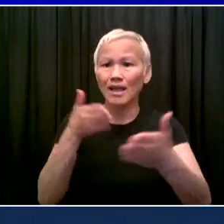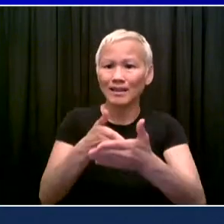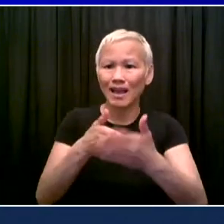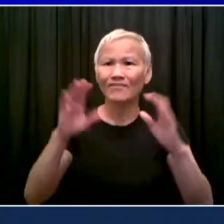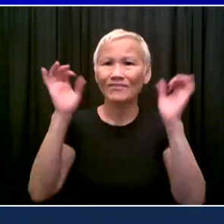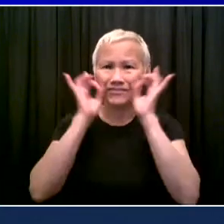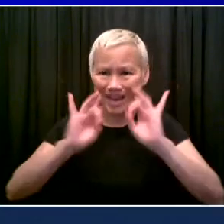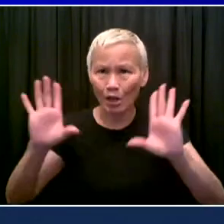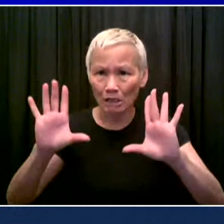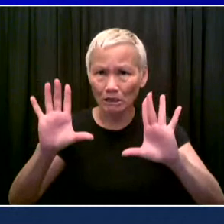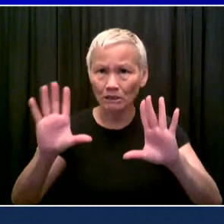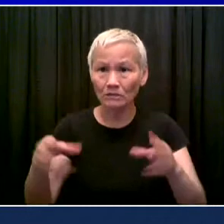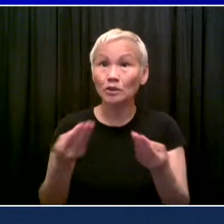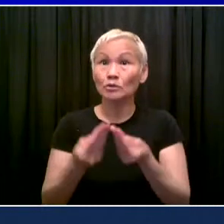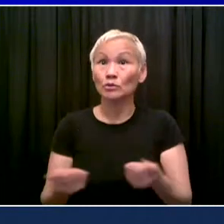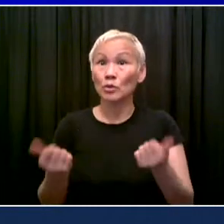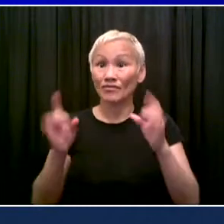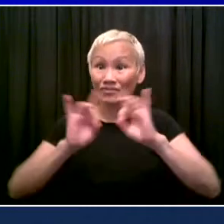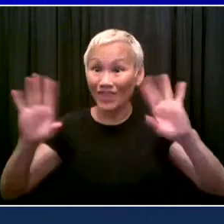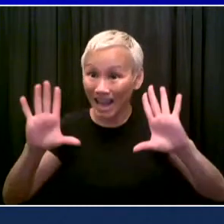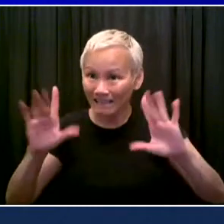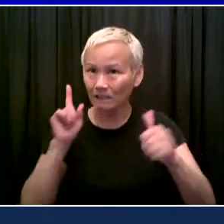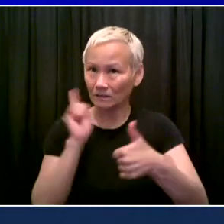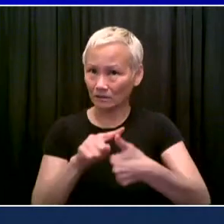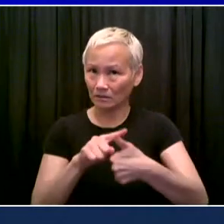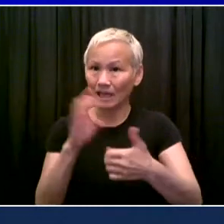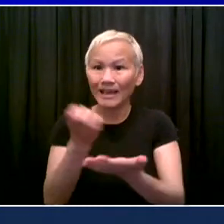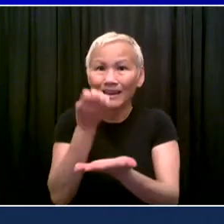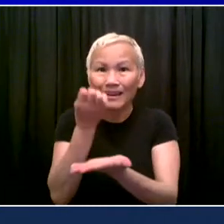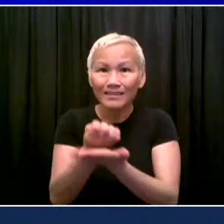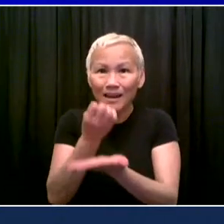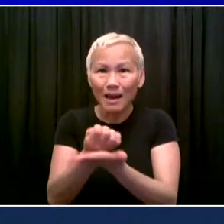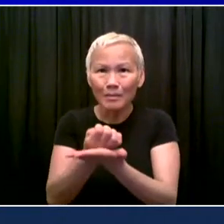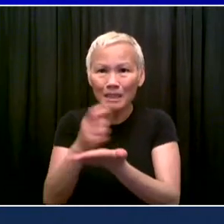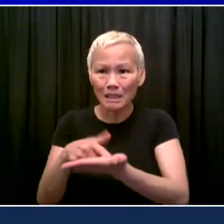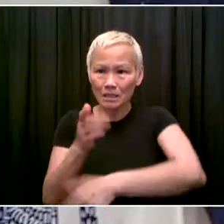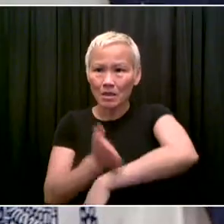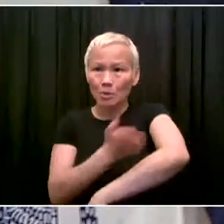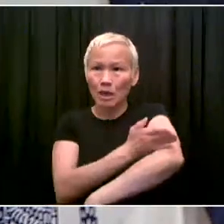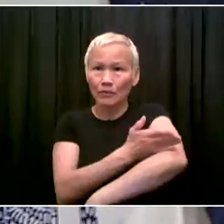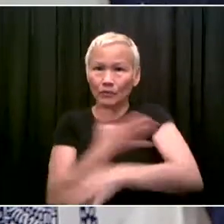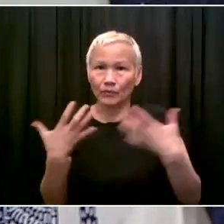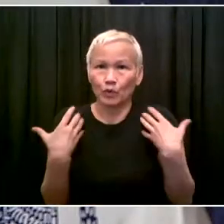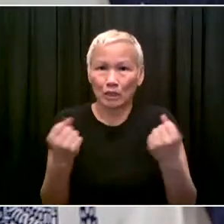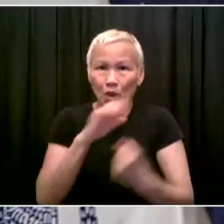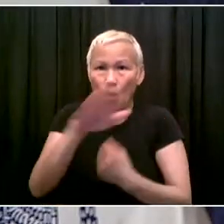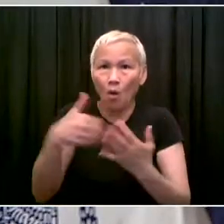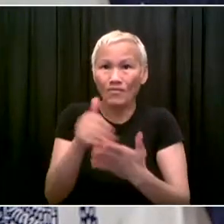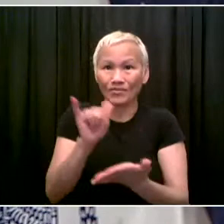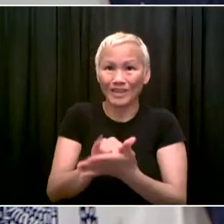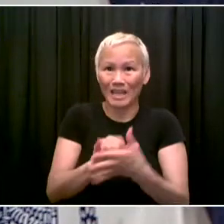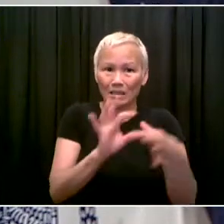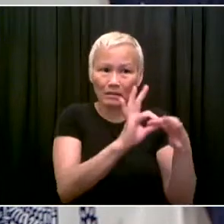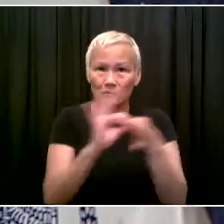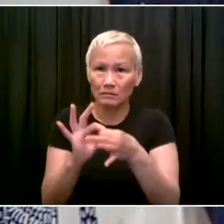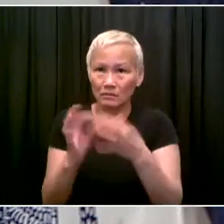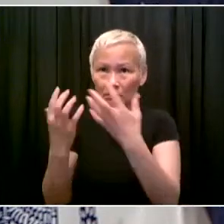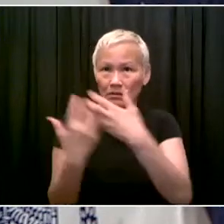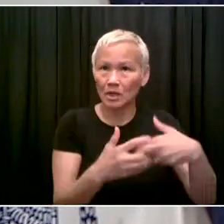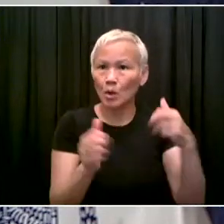BASED SOLUTIONS TO VIOLENCE, CRISIS MANAGEMENT SYSTEM, CURE